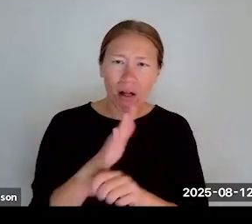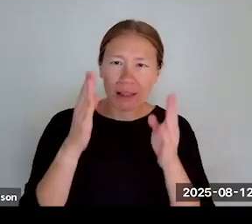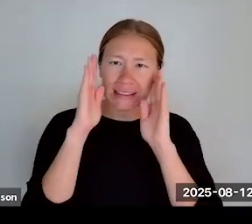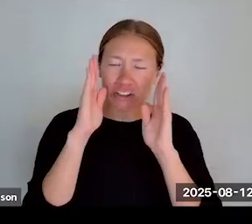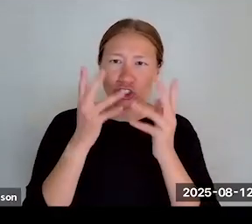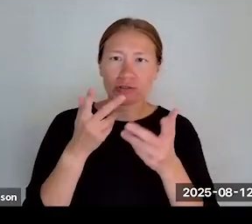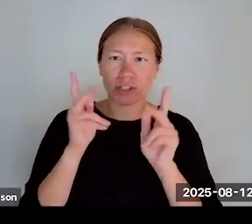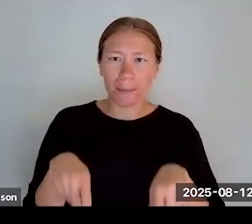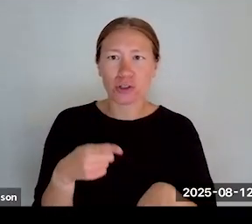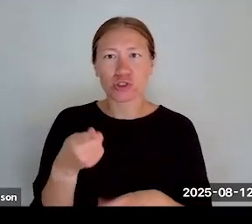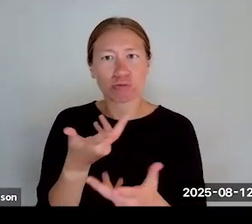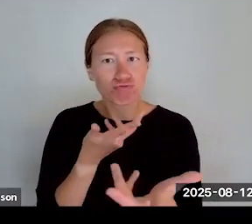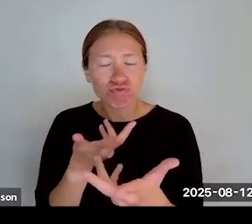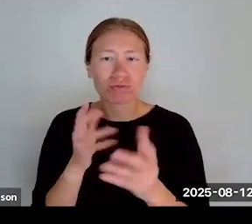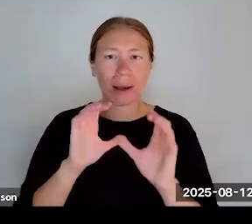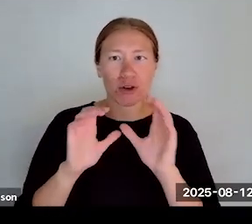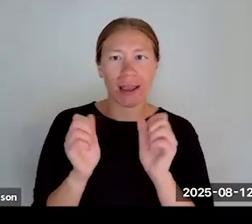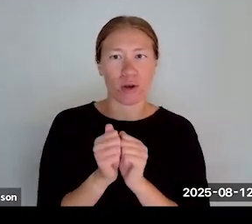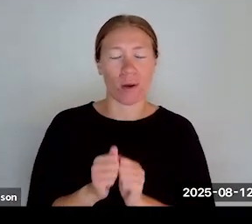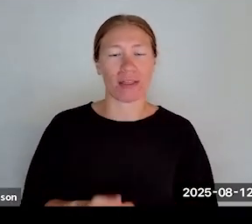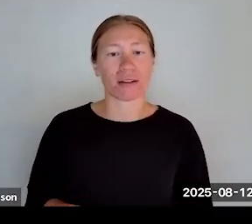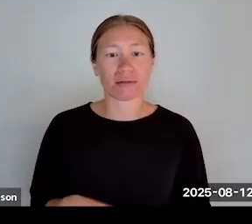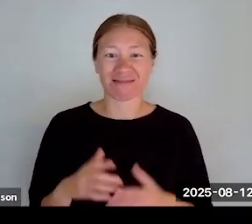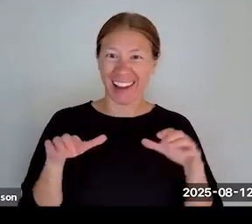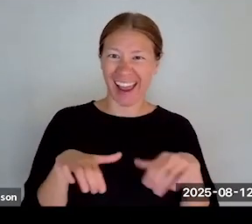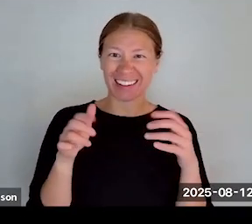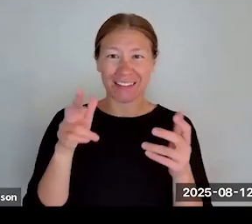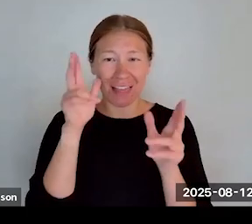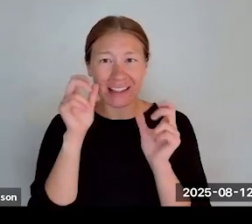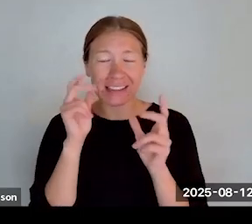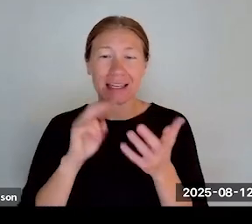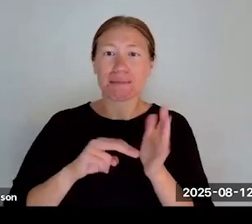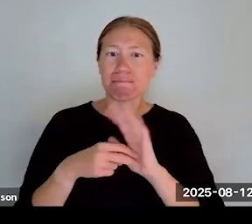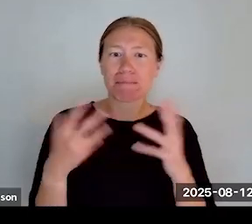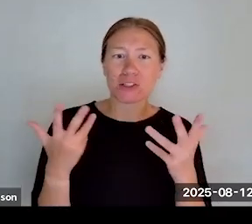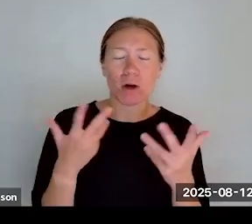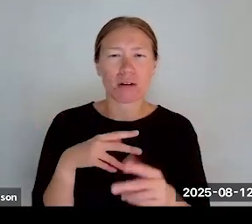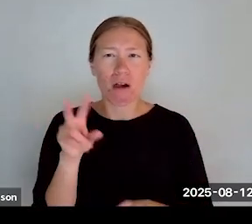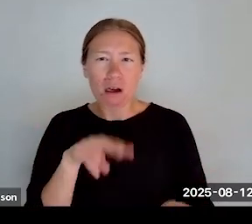Active listening involves more than simply hearing the words and includes observing nonverbal cues,